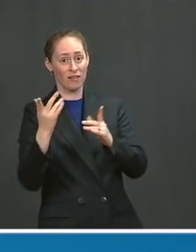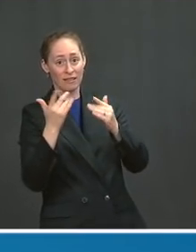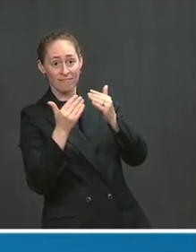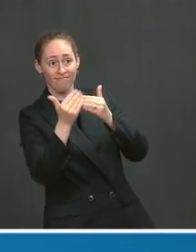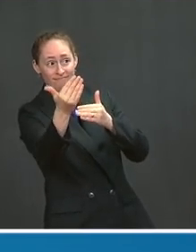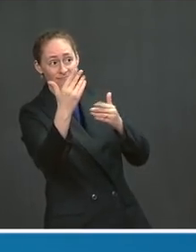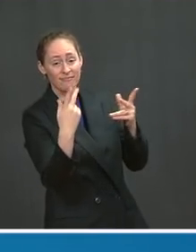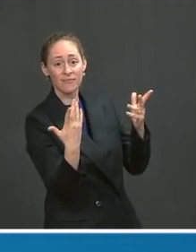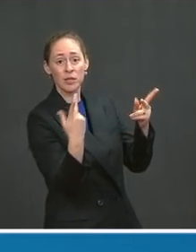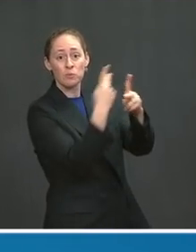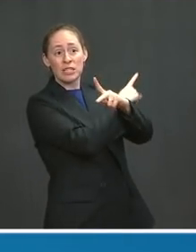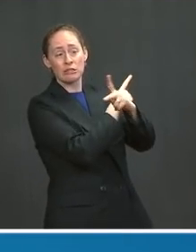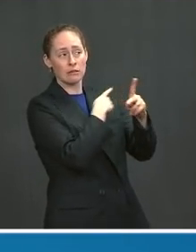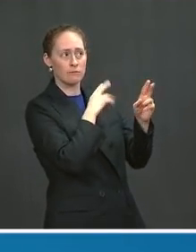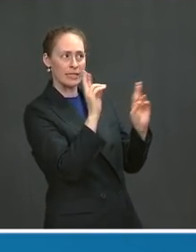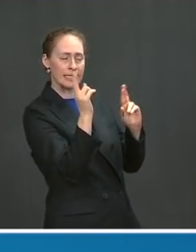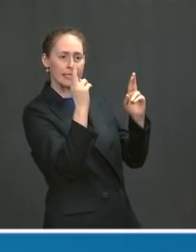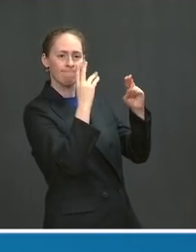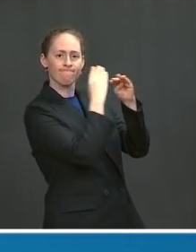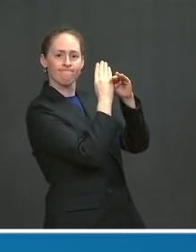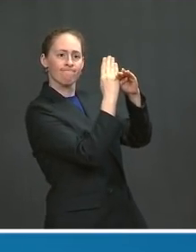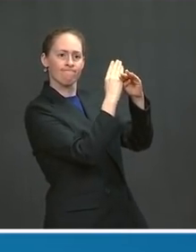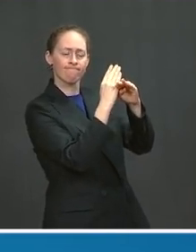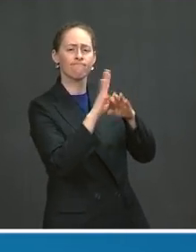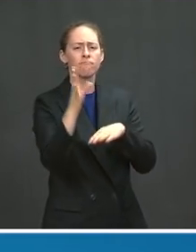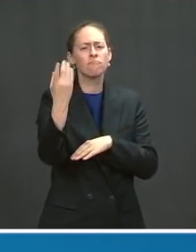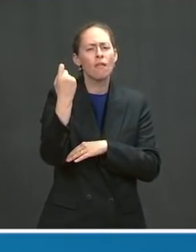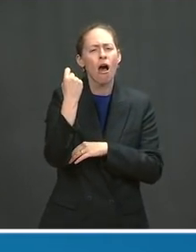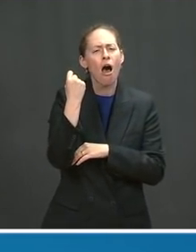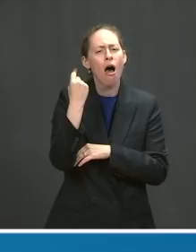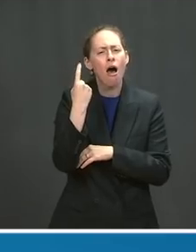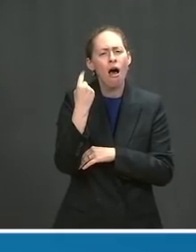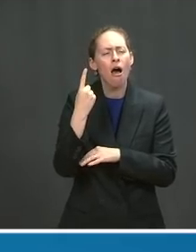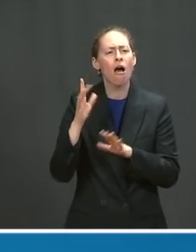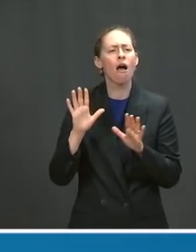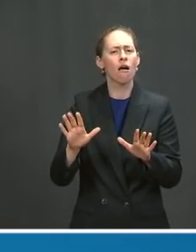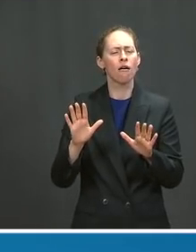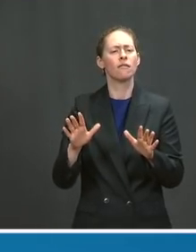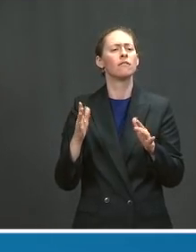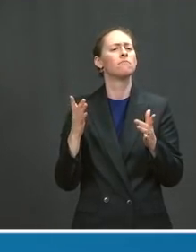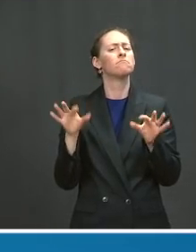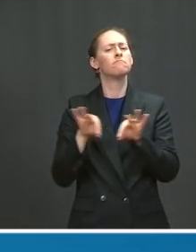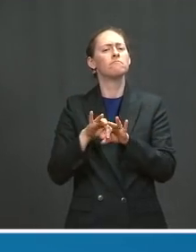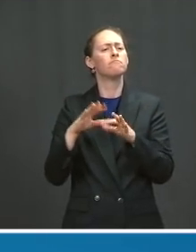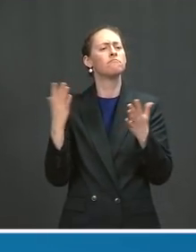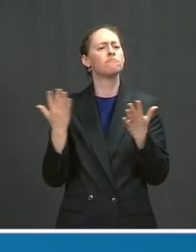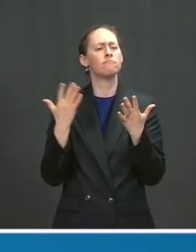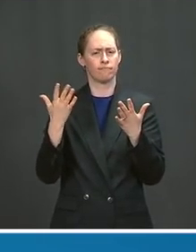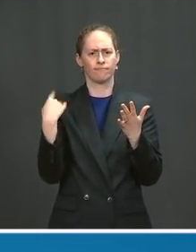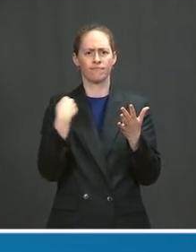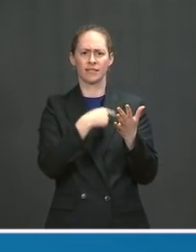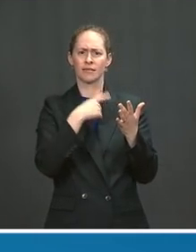And at the same time, we must make advances in things